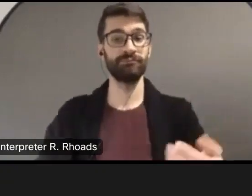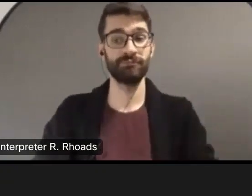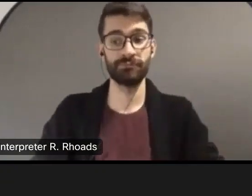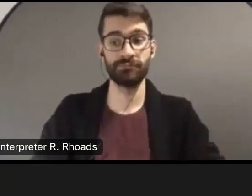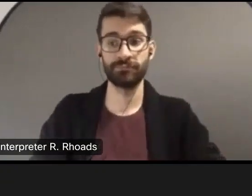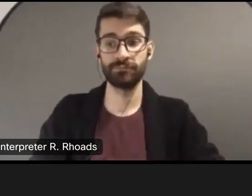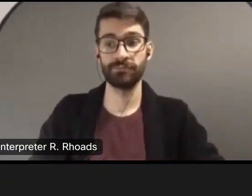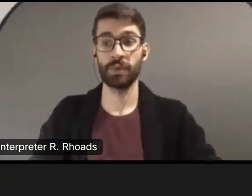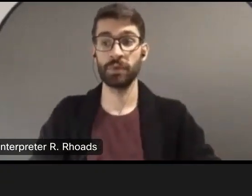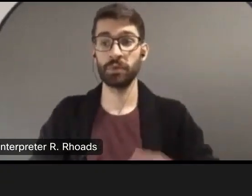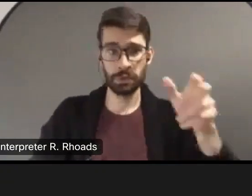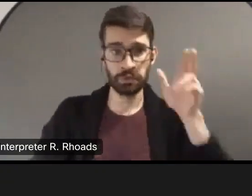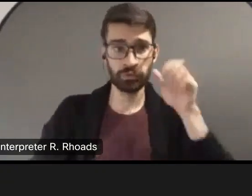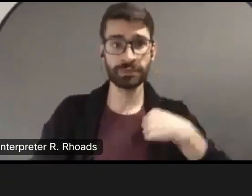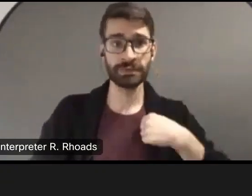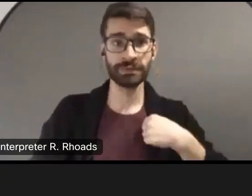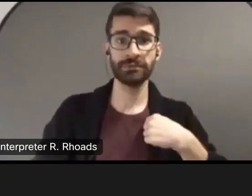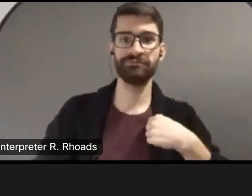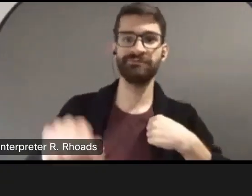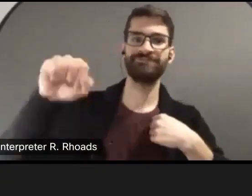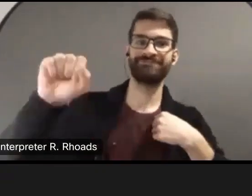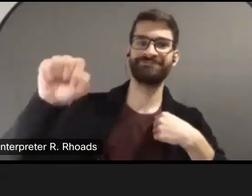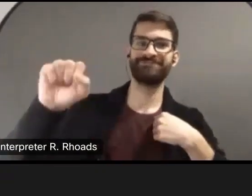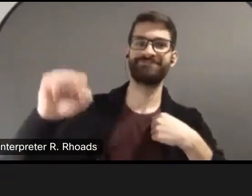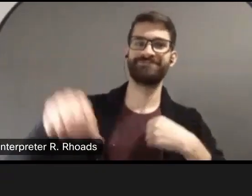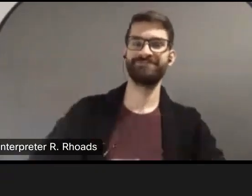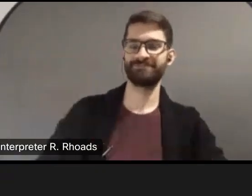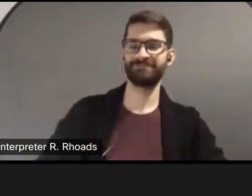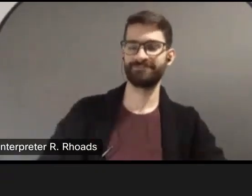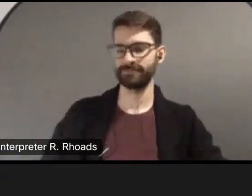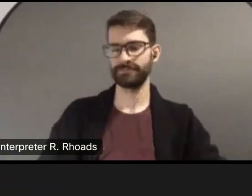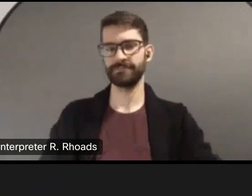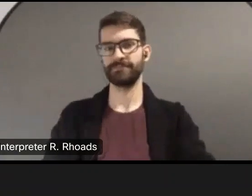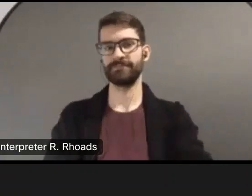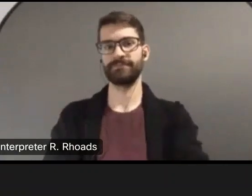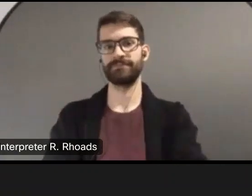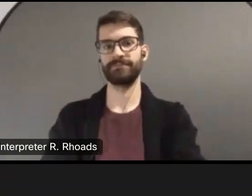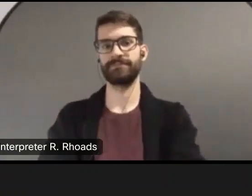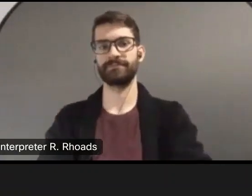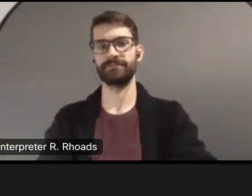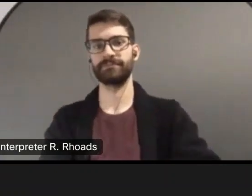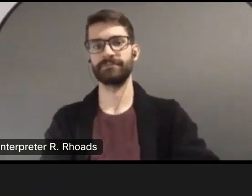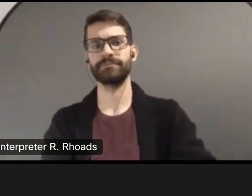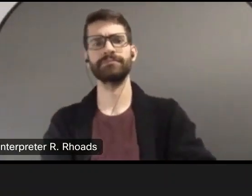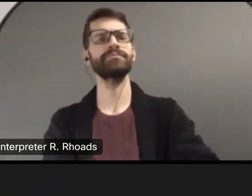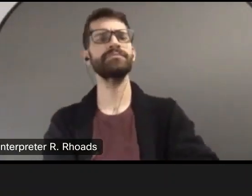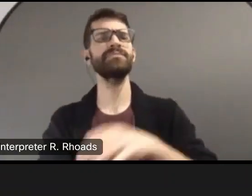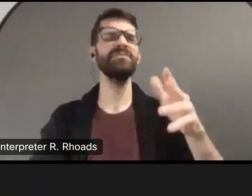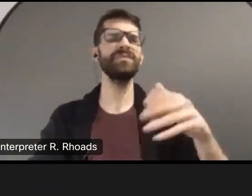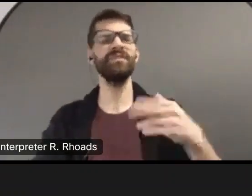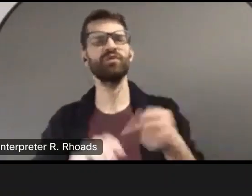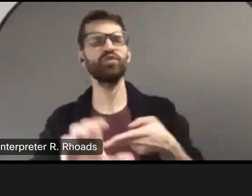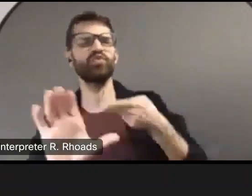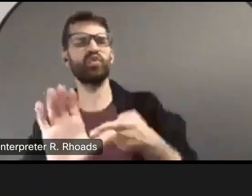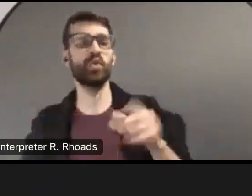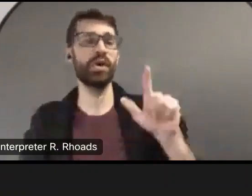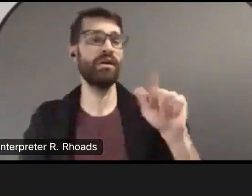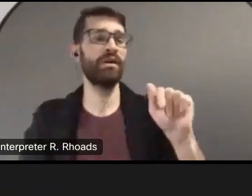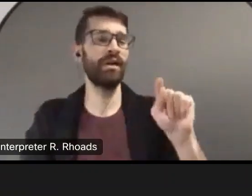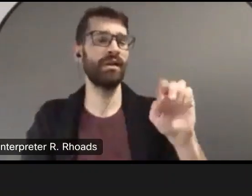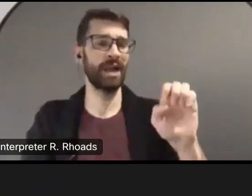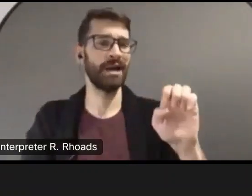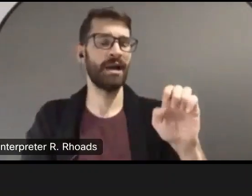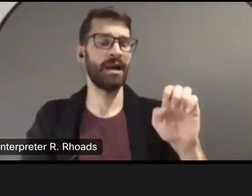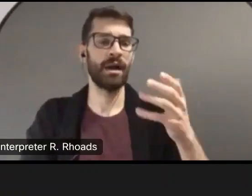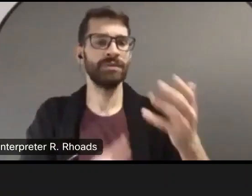(Pinkney) I kind of joined a little late, too, with a little challenge getting in.